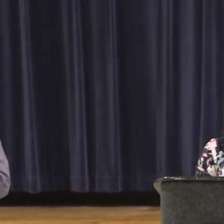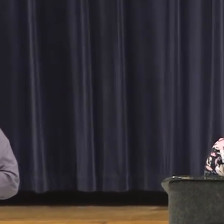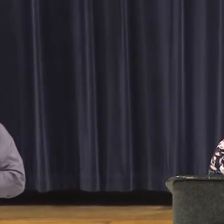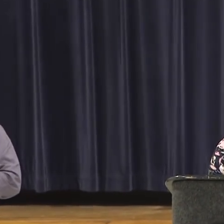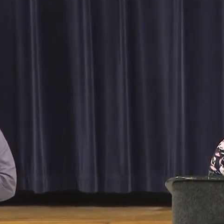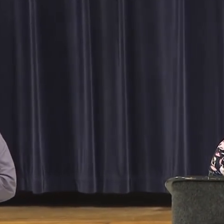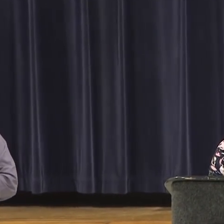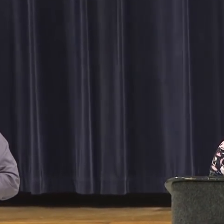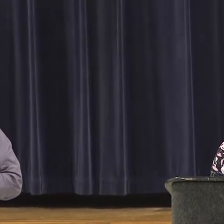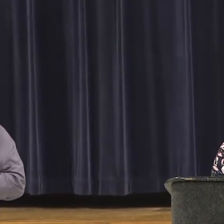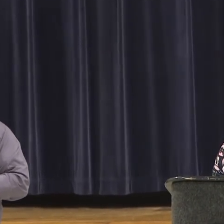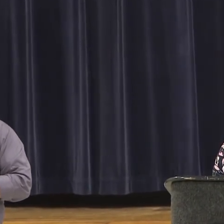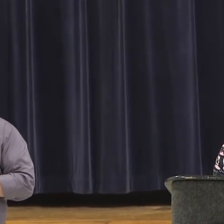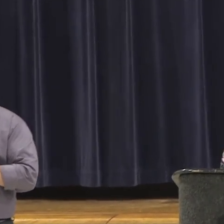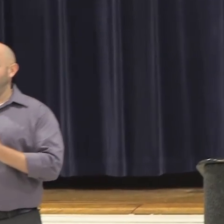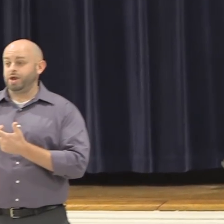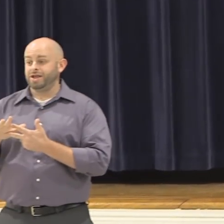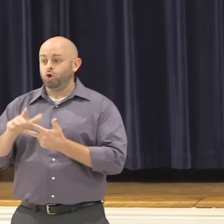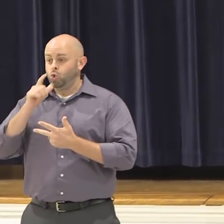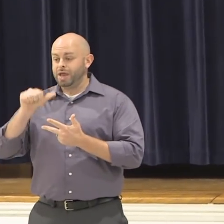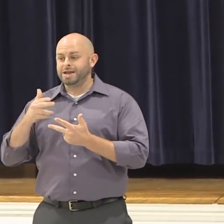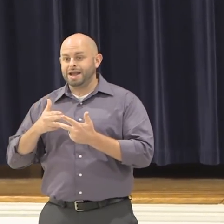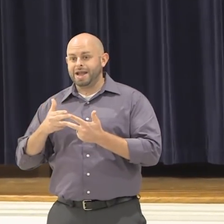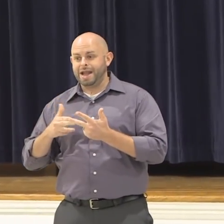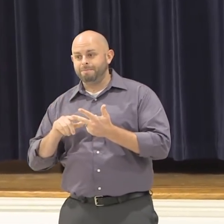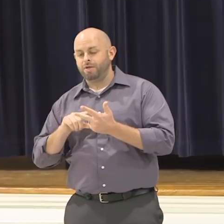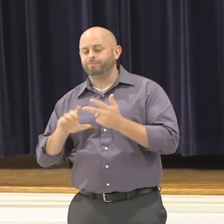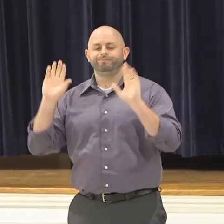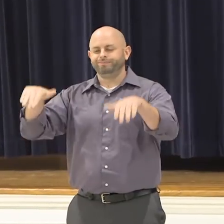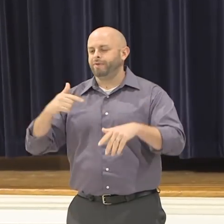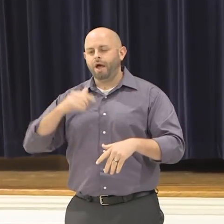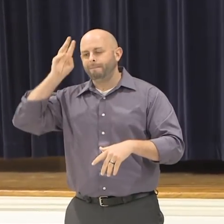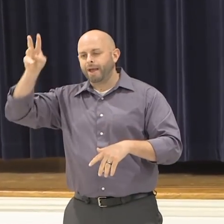okay those are three who can name all right I'll make up the other three so